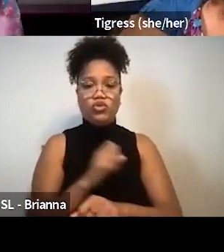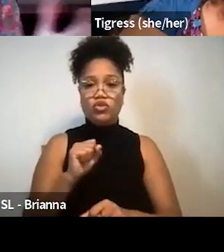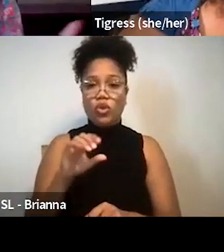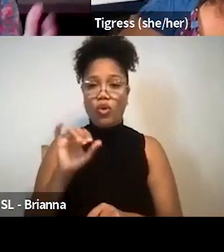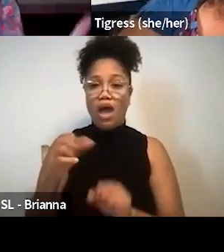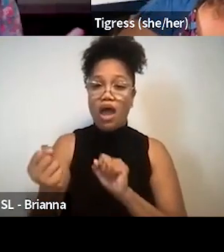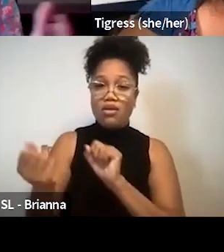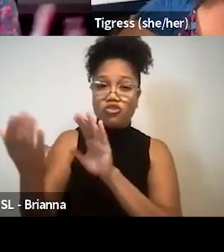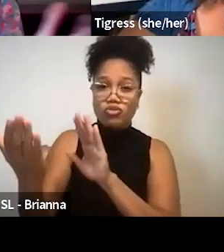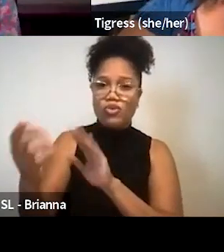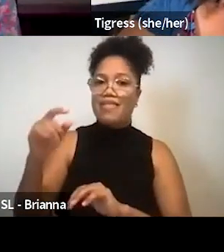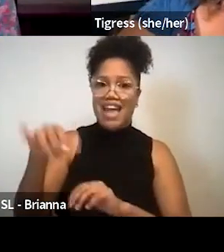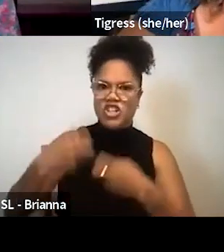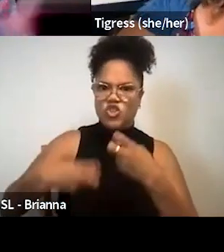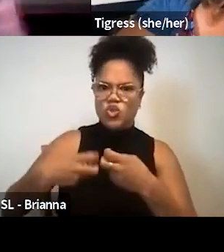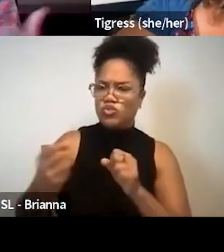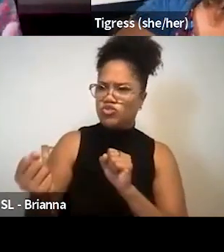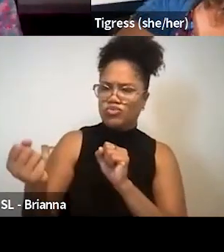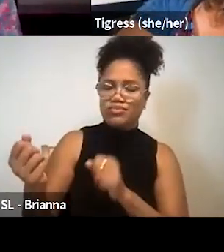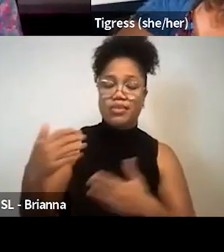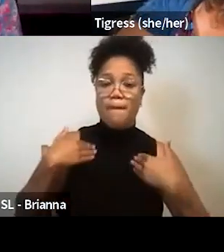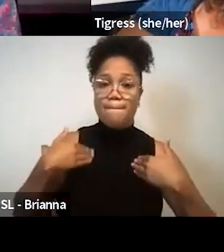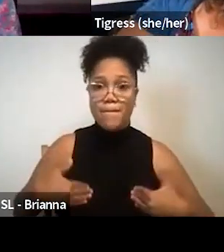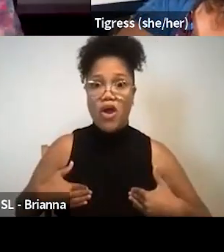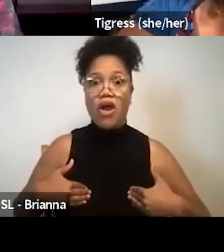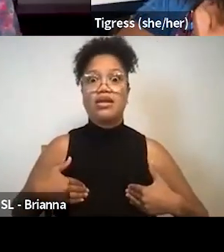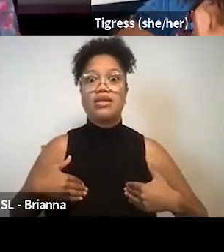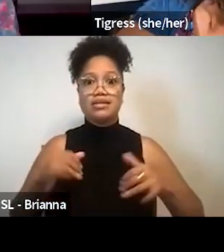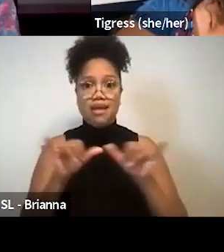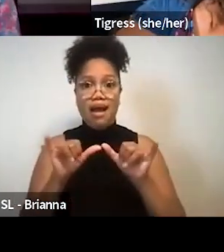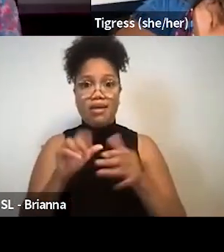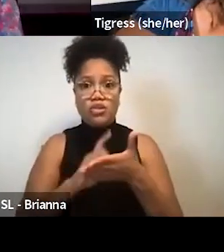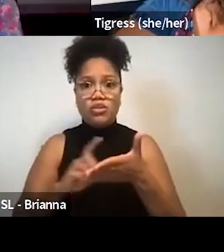Looking at it sharpens sharpened our focus. We also spent a lot of time doing a lot of work on trying to understand